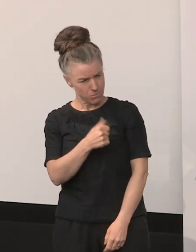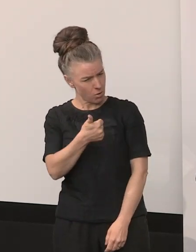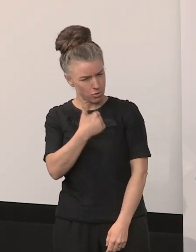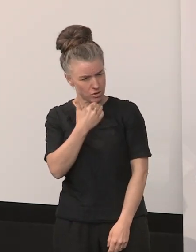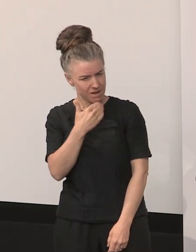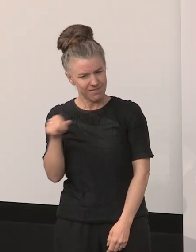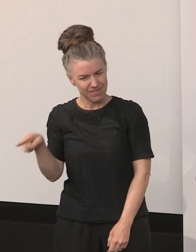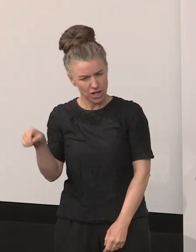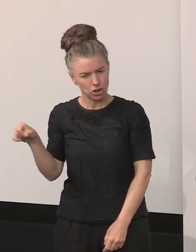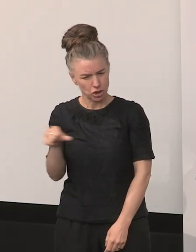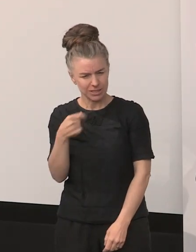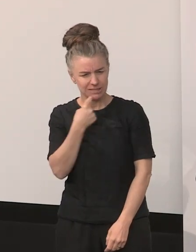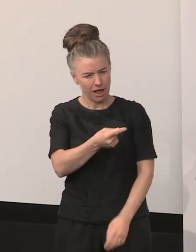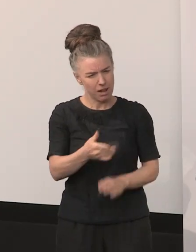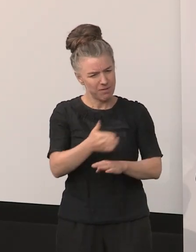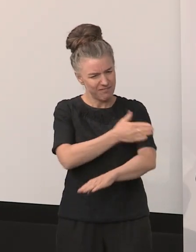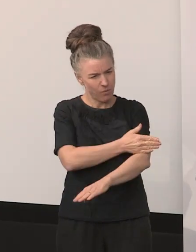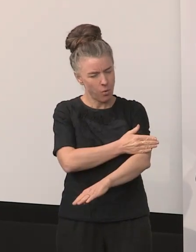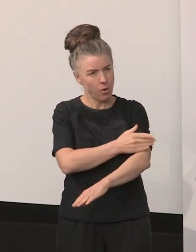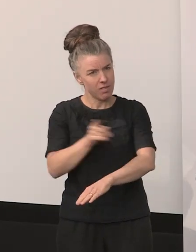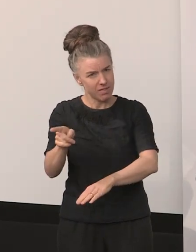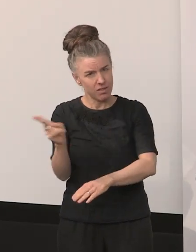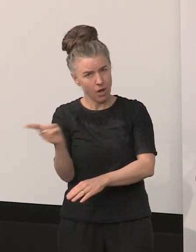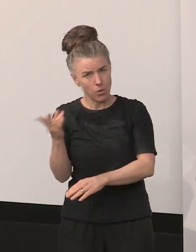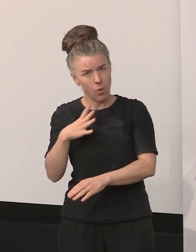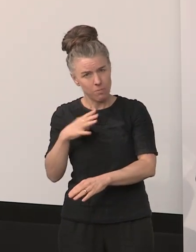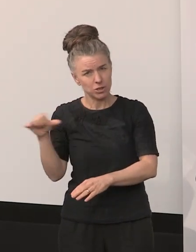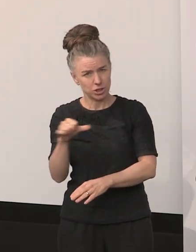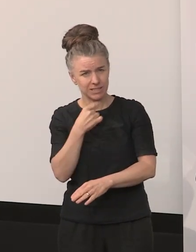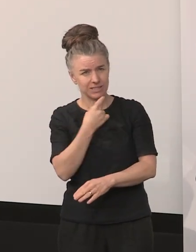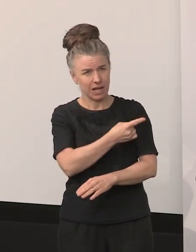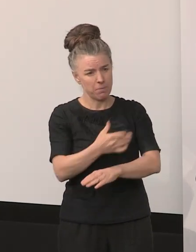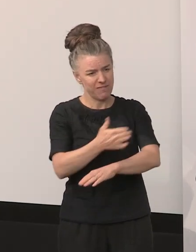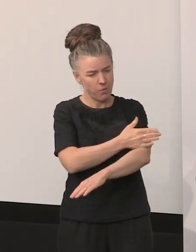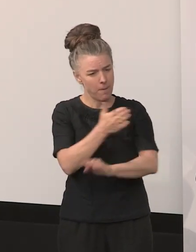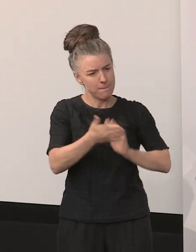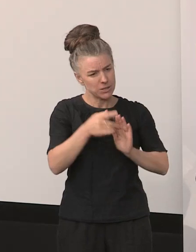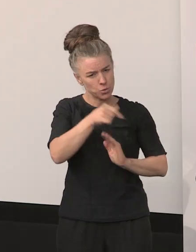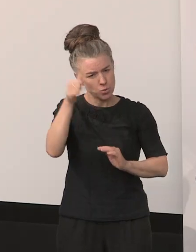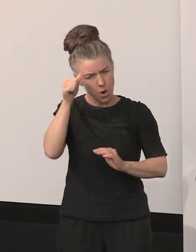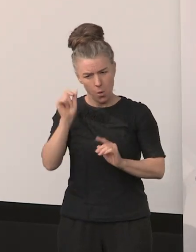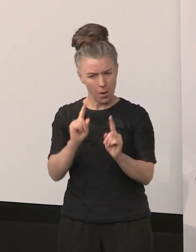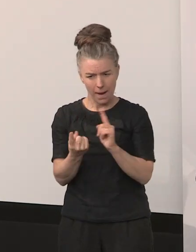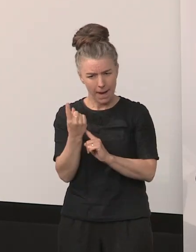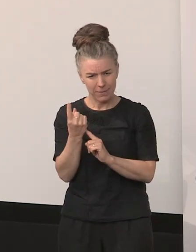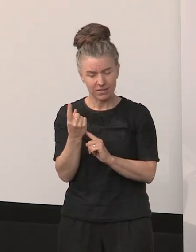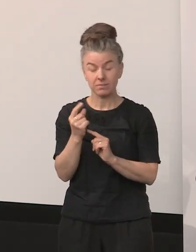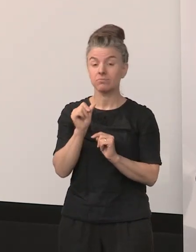was brief contact. It's not good enough. I mean, shouldn't they have volunteered that beforehand? That's really